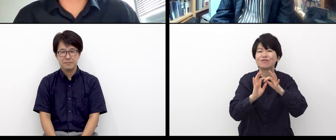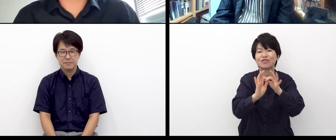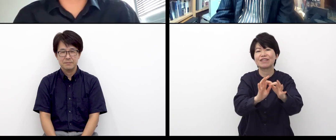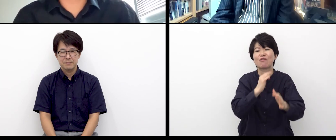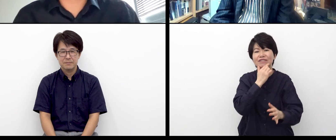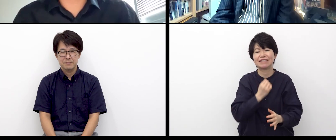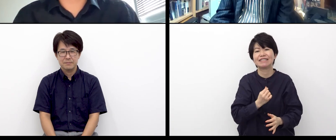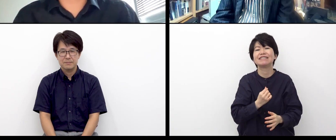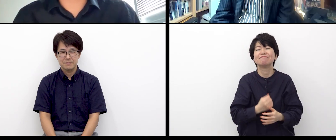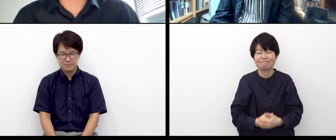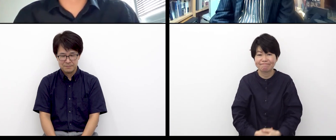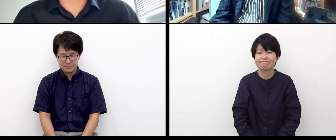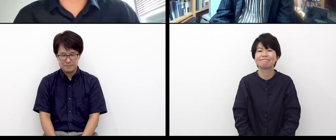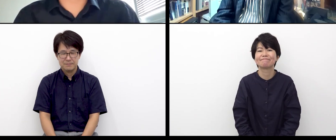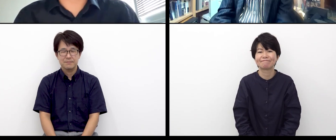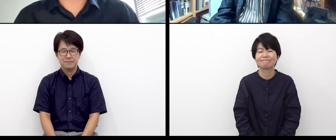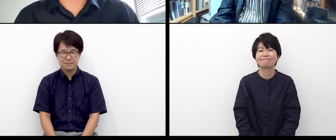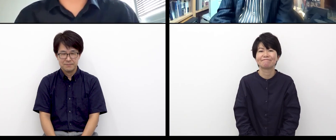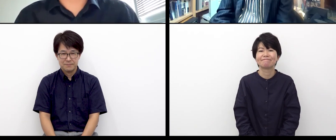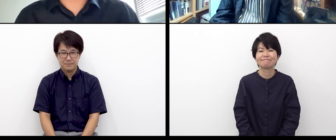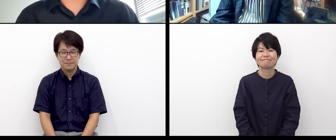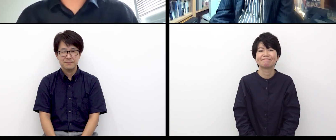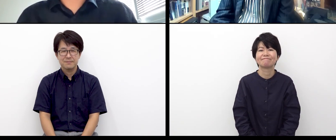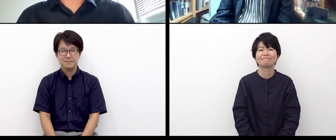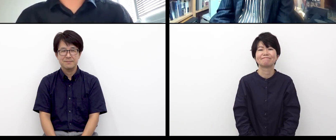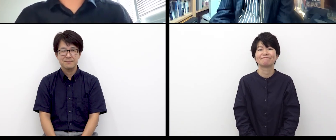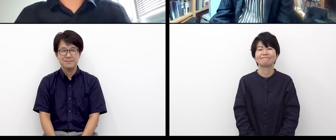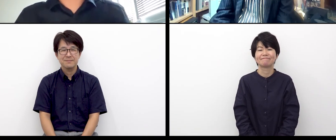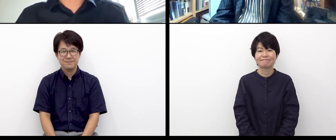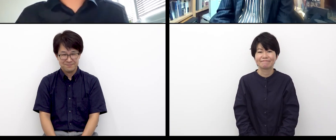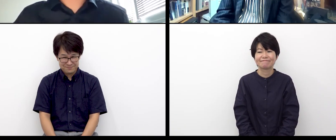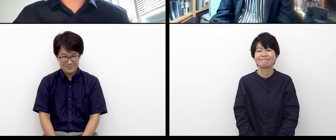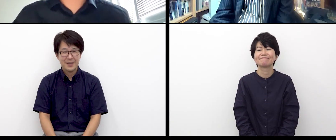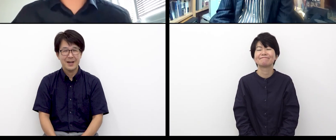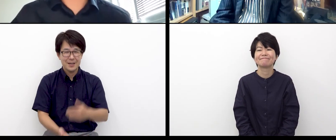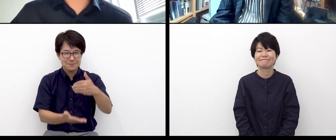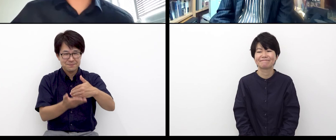Understood. Thank you.